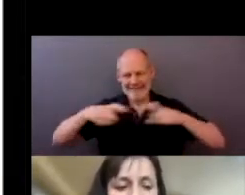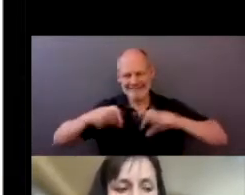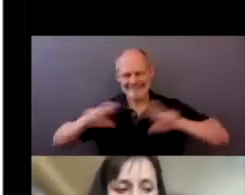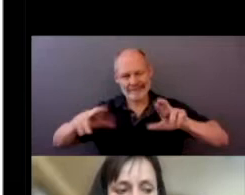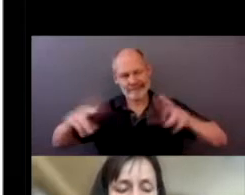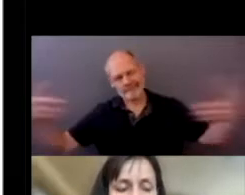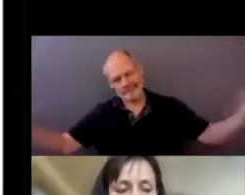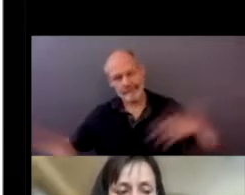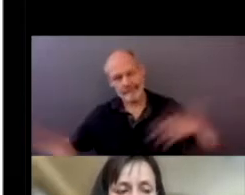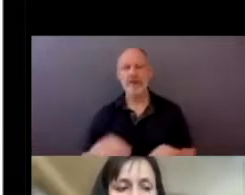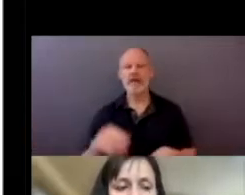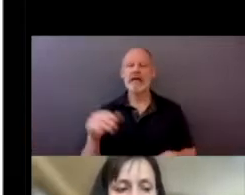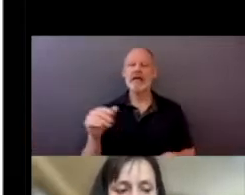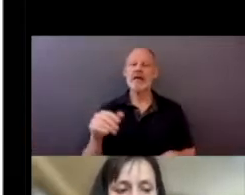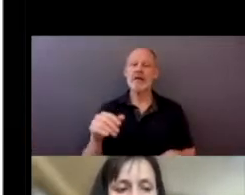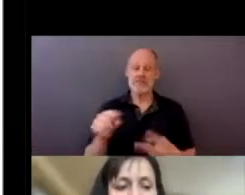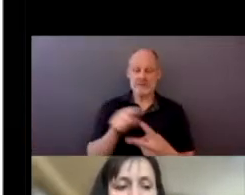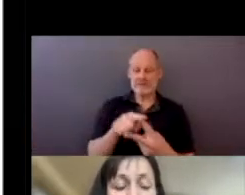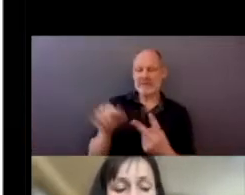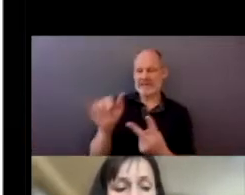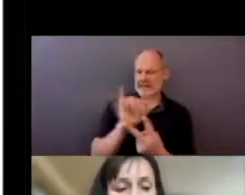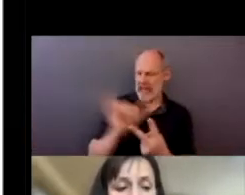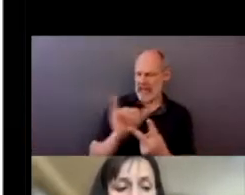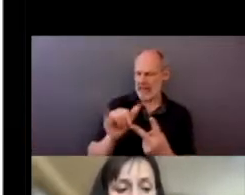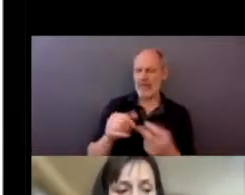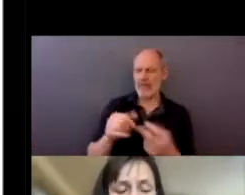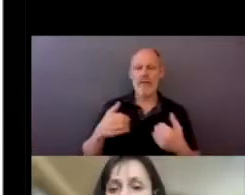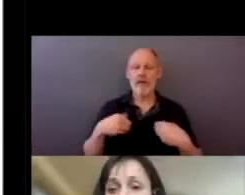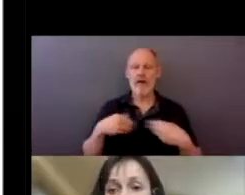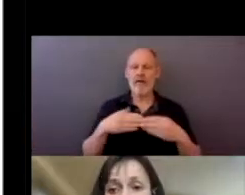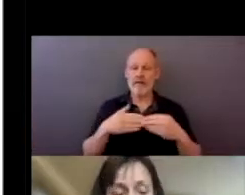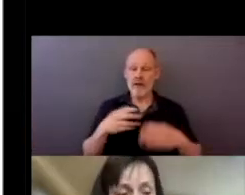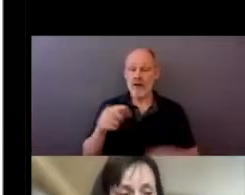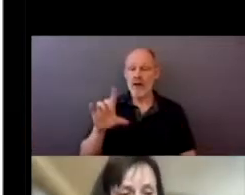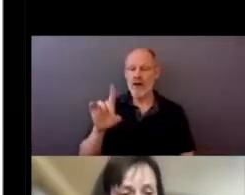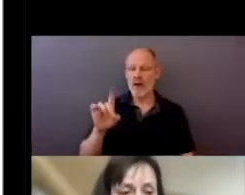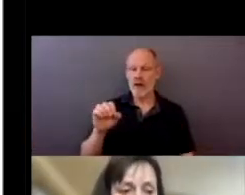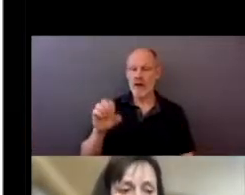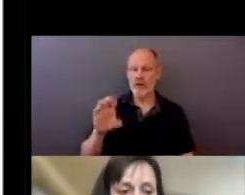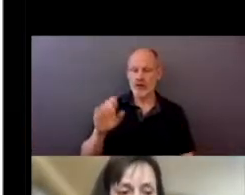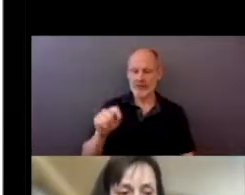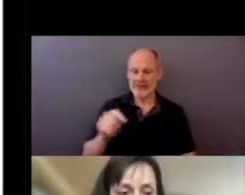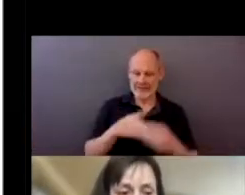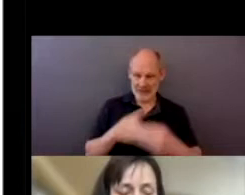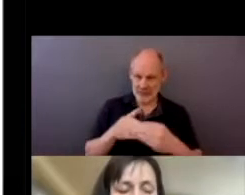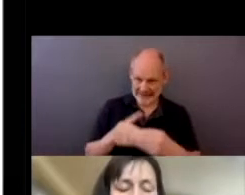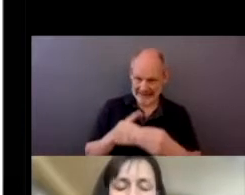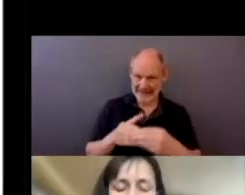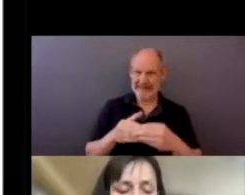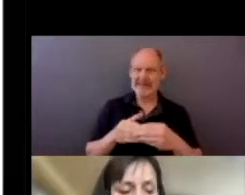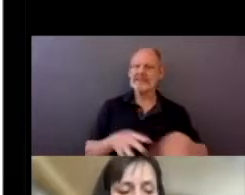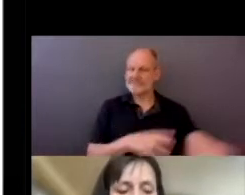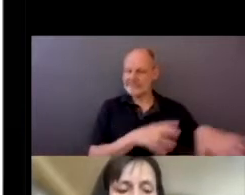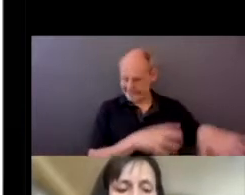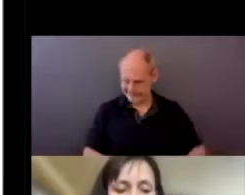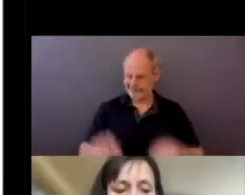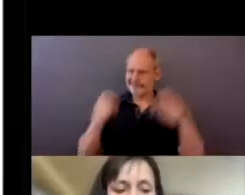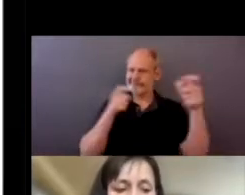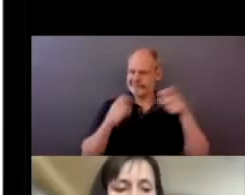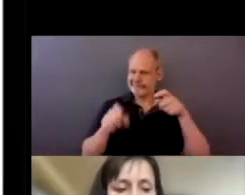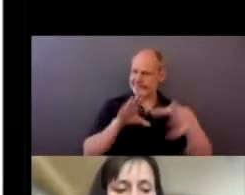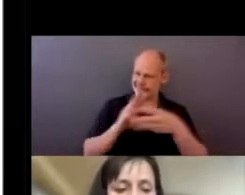slide images and pauses to field questions from attendees. This program was developed in response